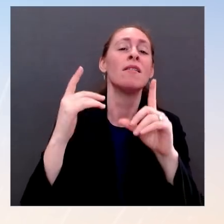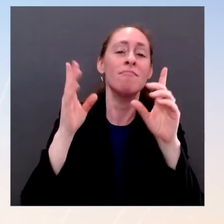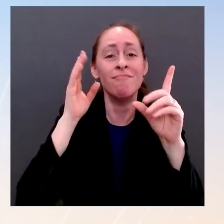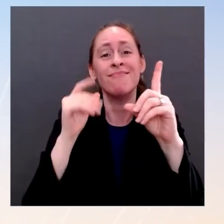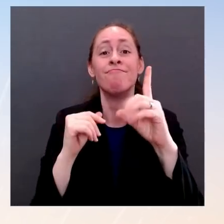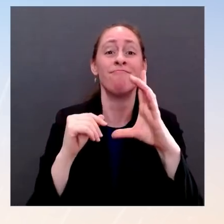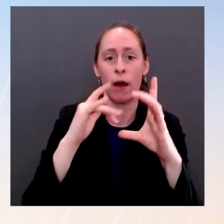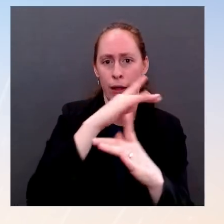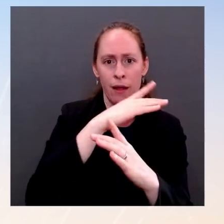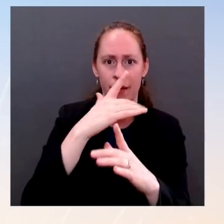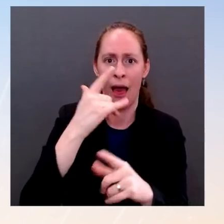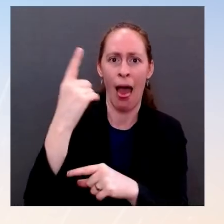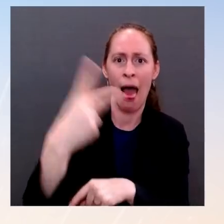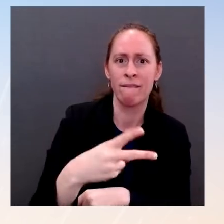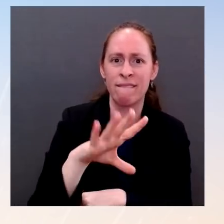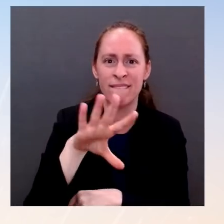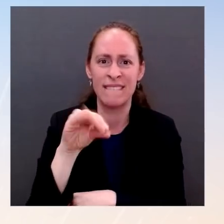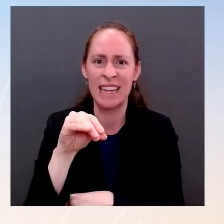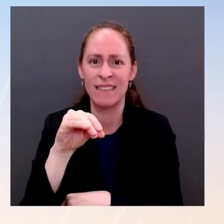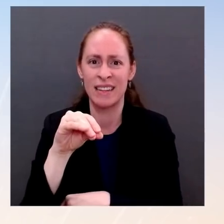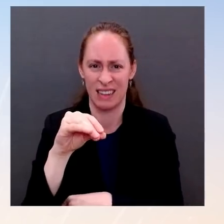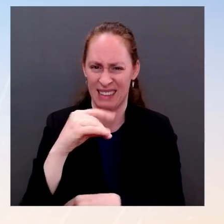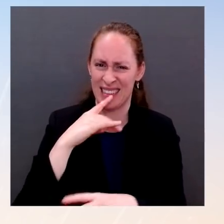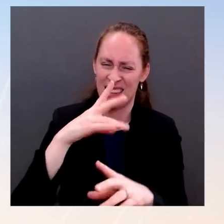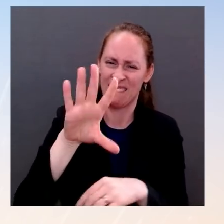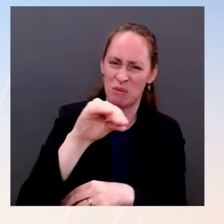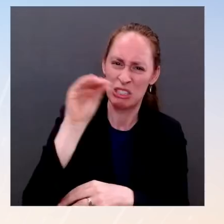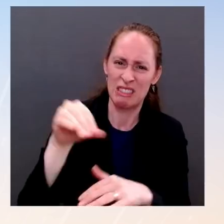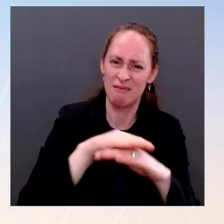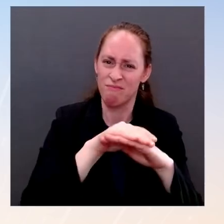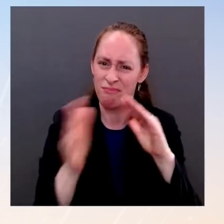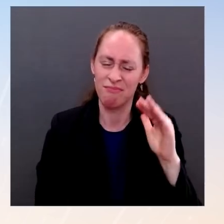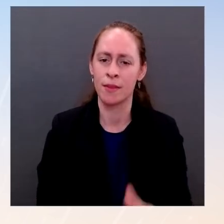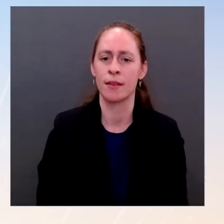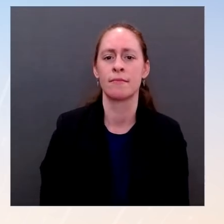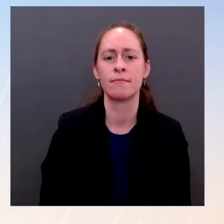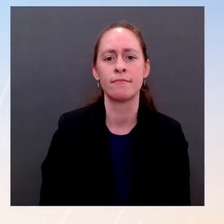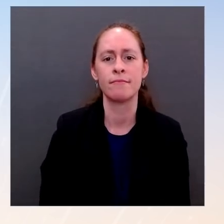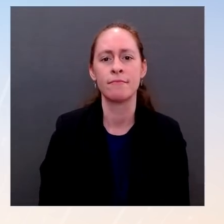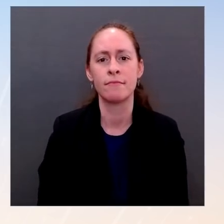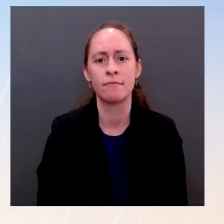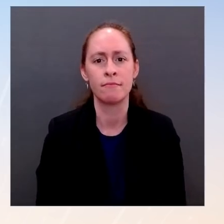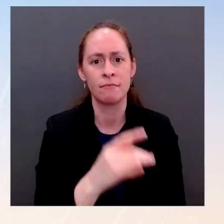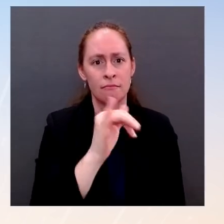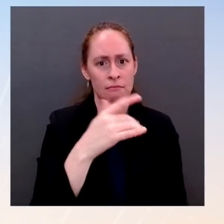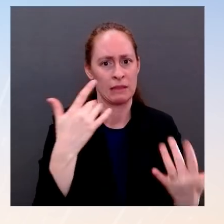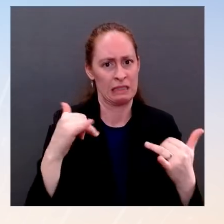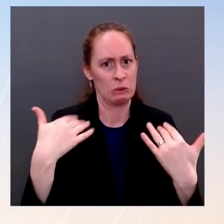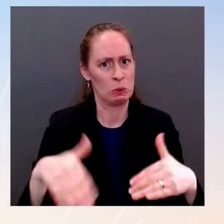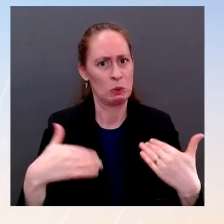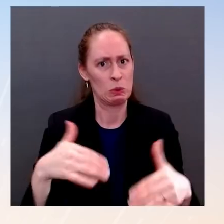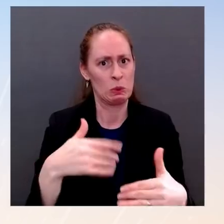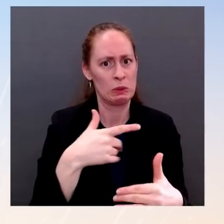We saw interest rates spike to 17 percent. We saw inflation spike to 17 percent. And the economy fell into recession.